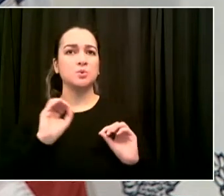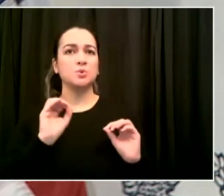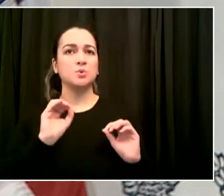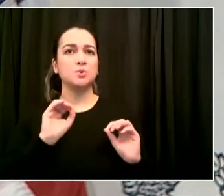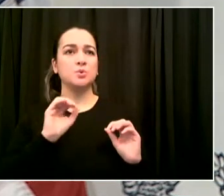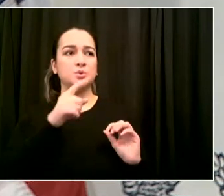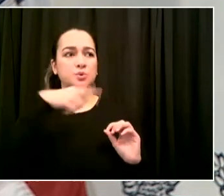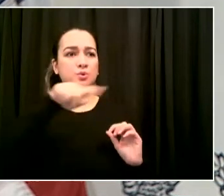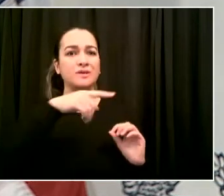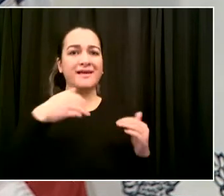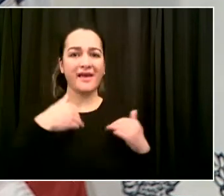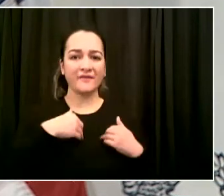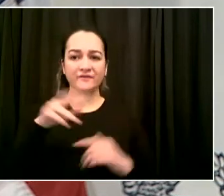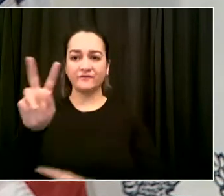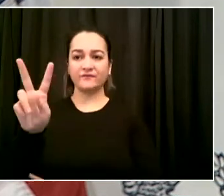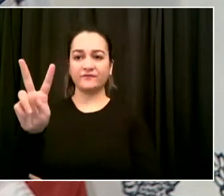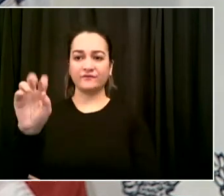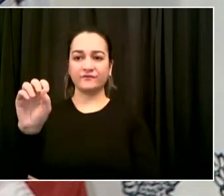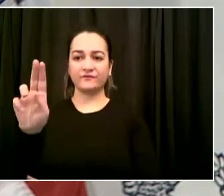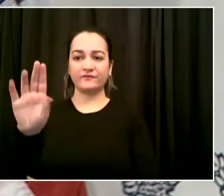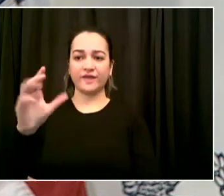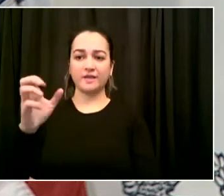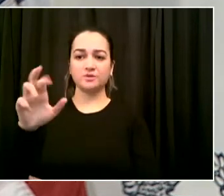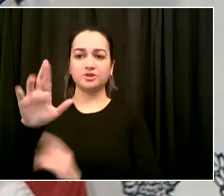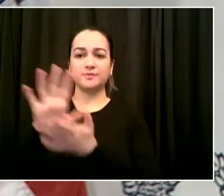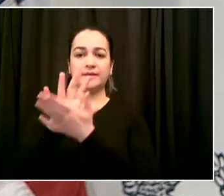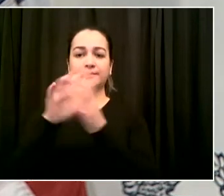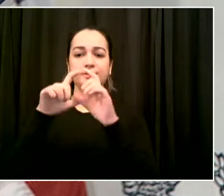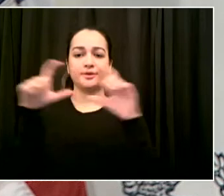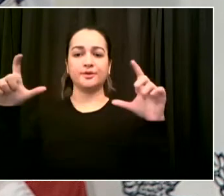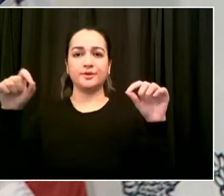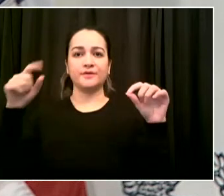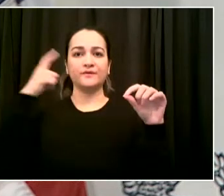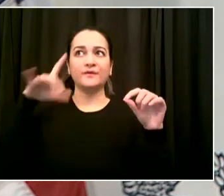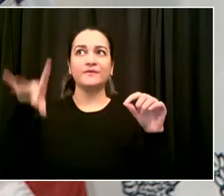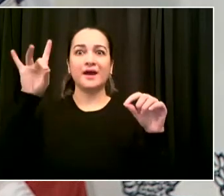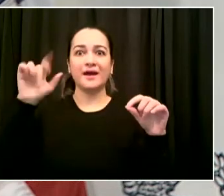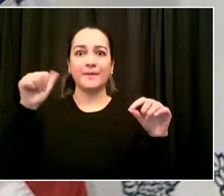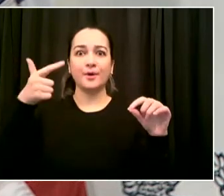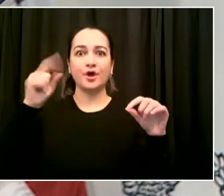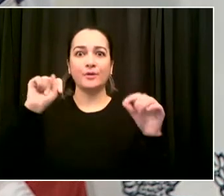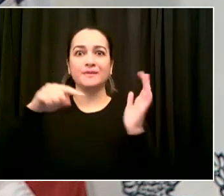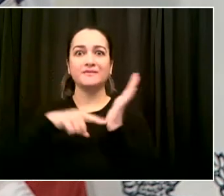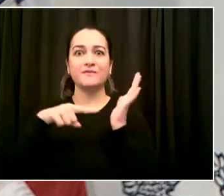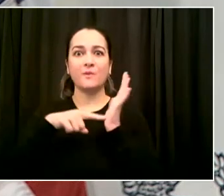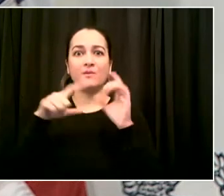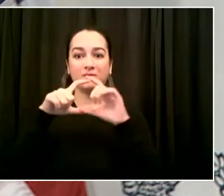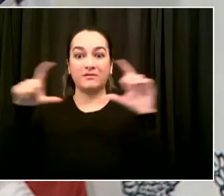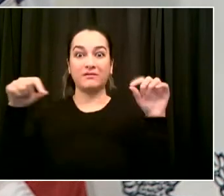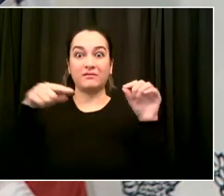TO INCREASE THE COUNT VOVOHEUCR R T SECTION 8 LEVEL? THANK YOU